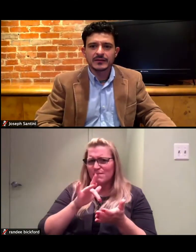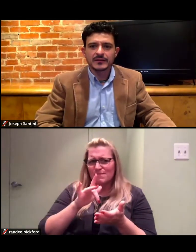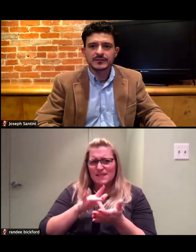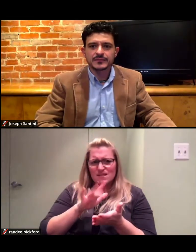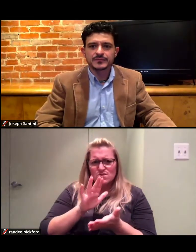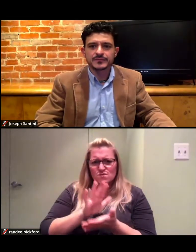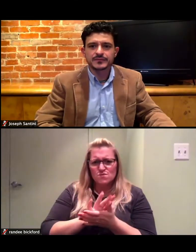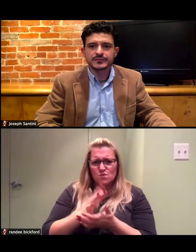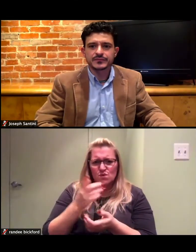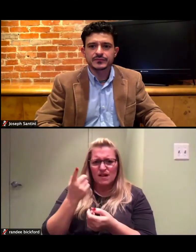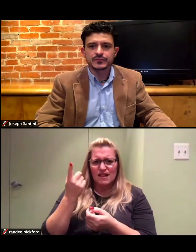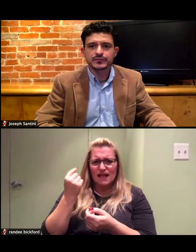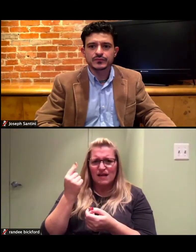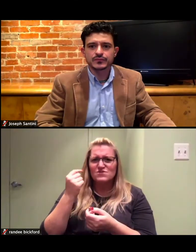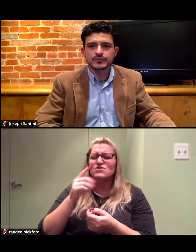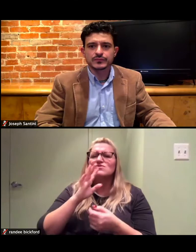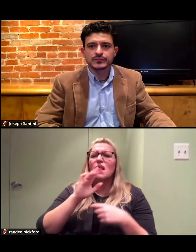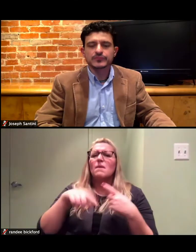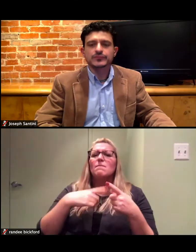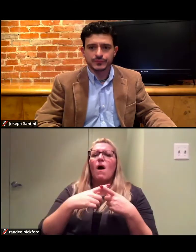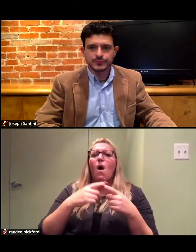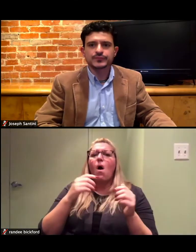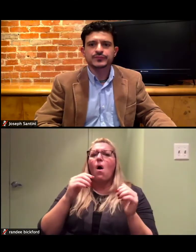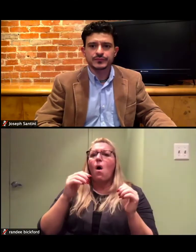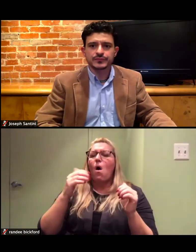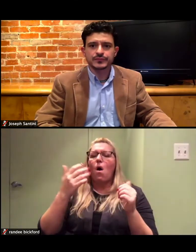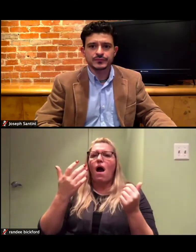For example, dealing with my middle schoolers last year